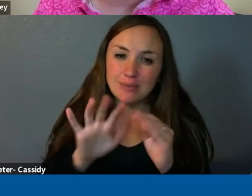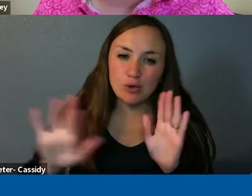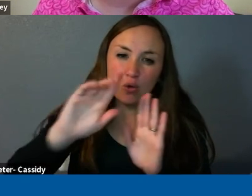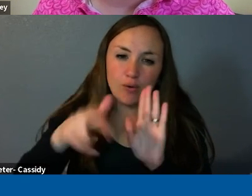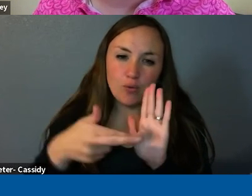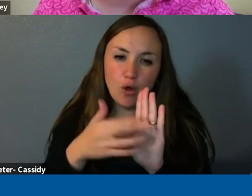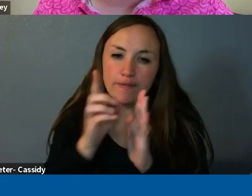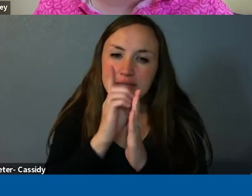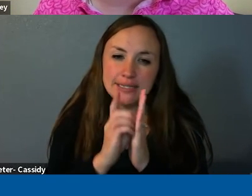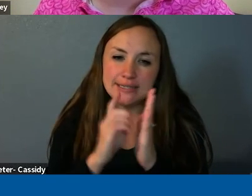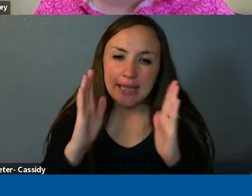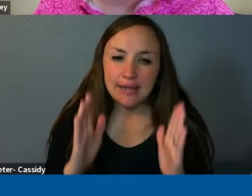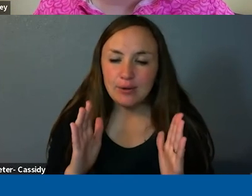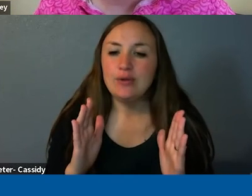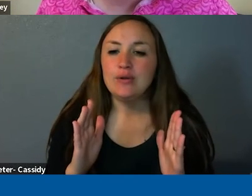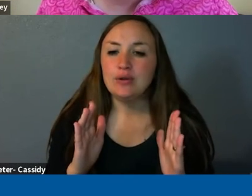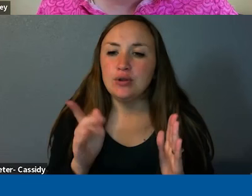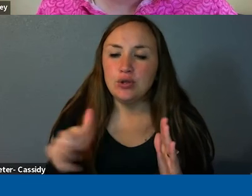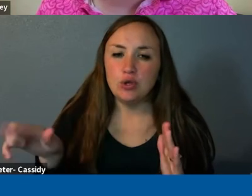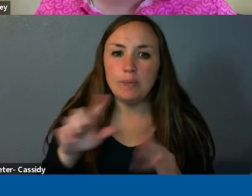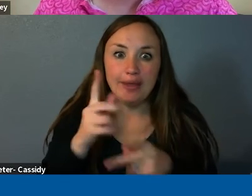as kind of diplomat, so just be very careful here.